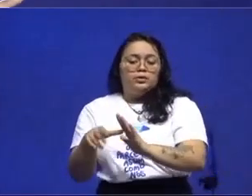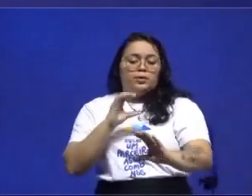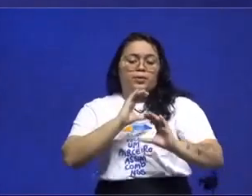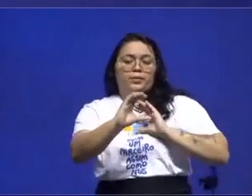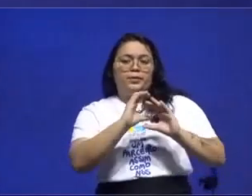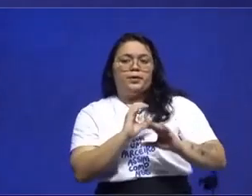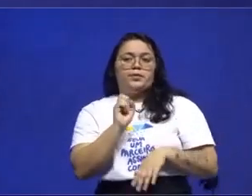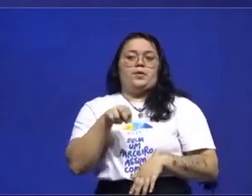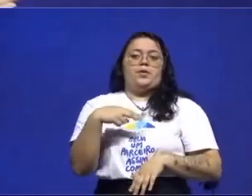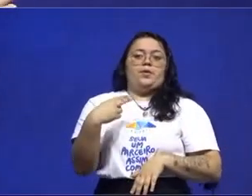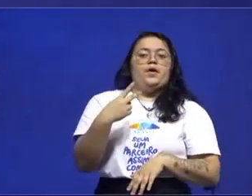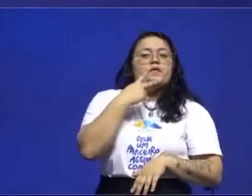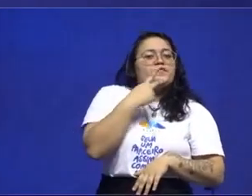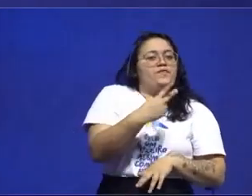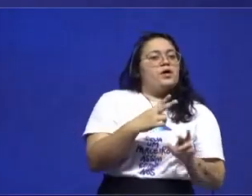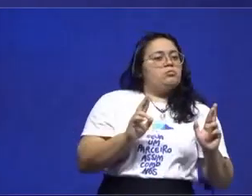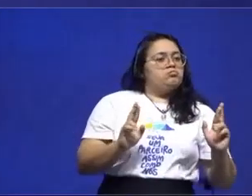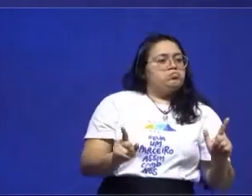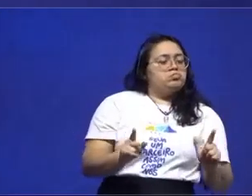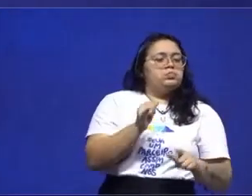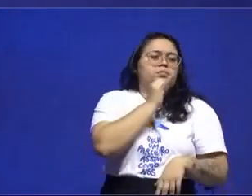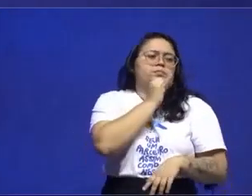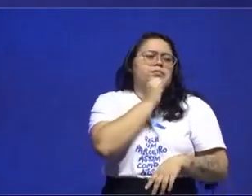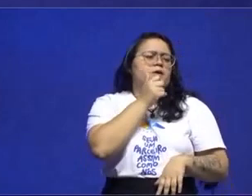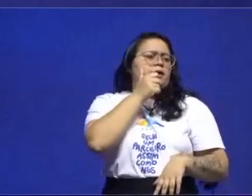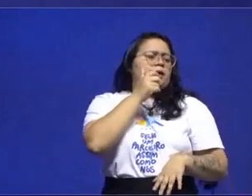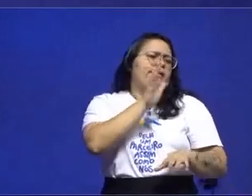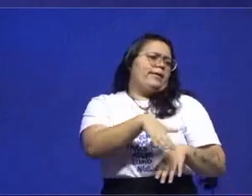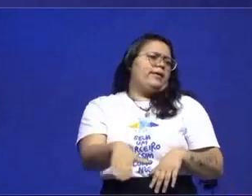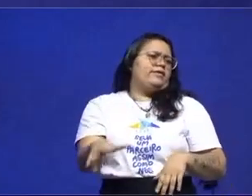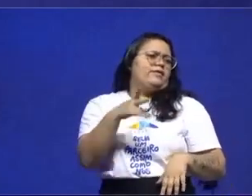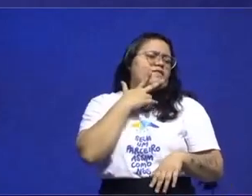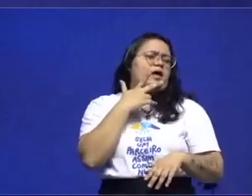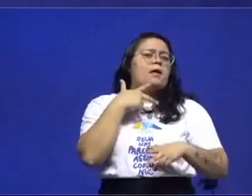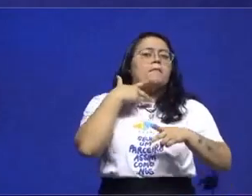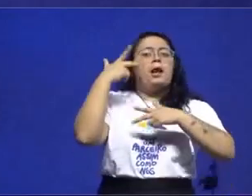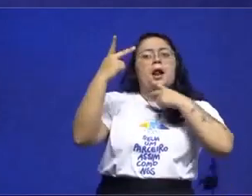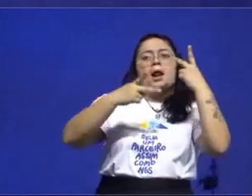there is a different speech for example there are children who sometimes vocalize a lot the doctor spends